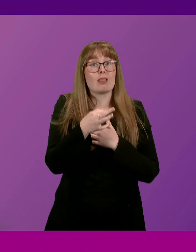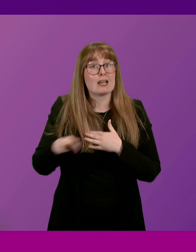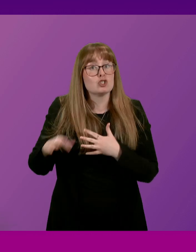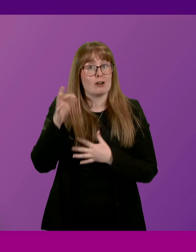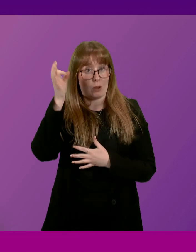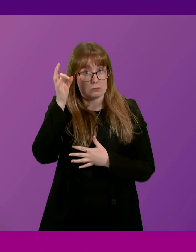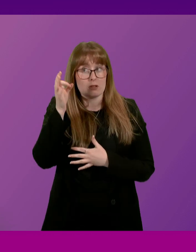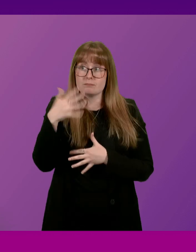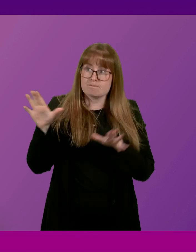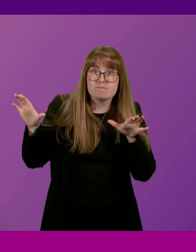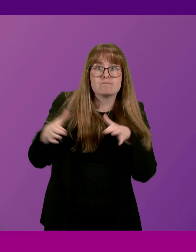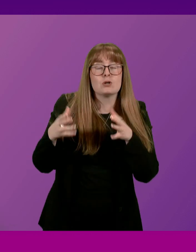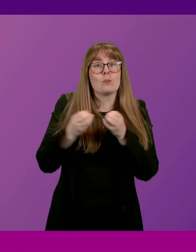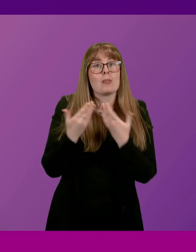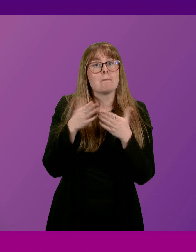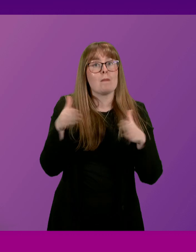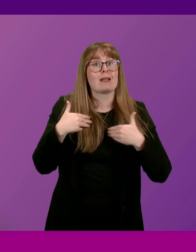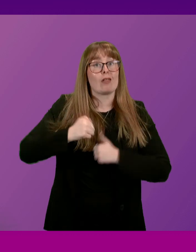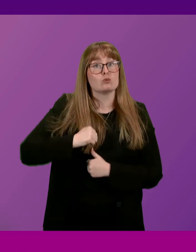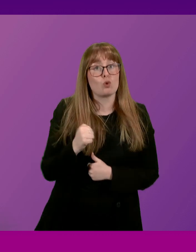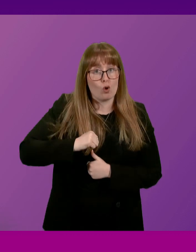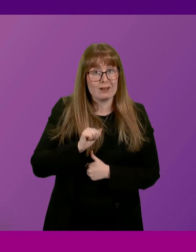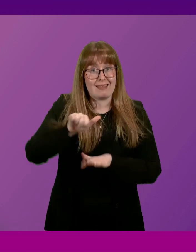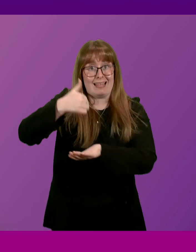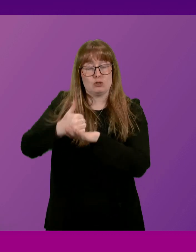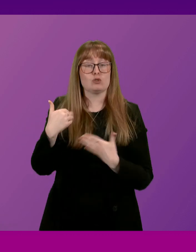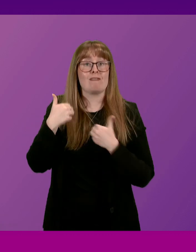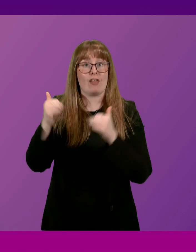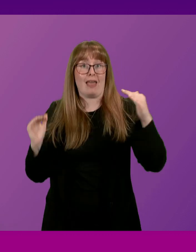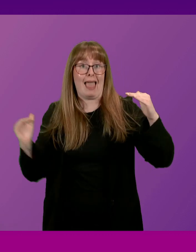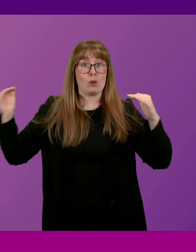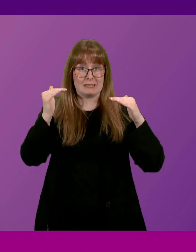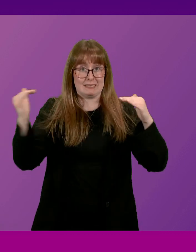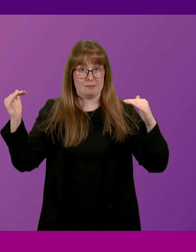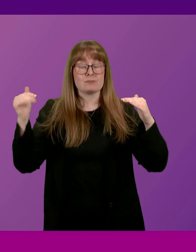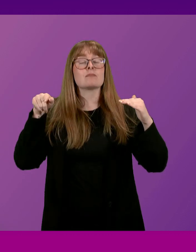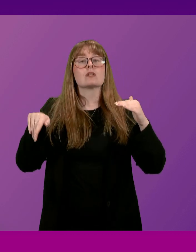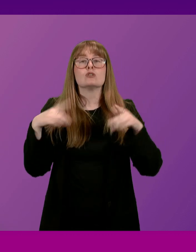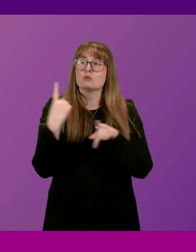teamed up with Public Health Scotland and the Institute of Health Equity for a collaboration